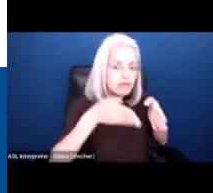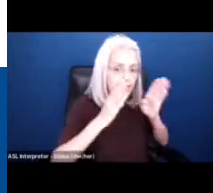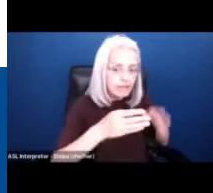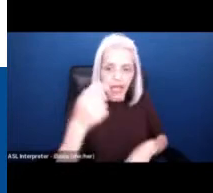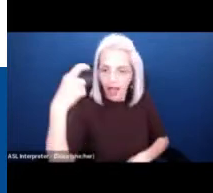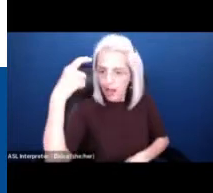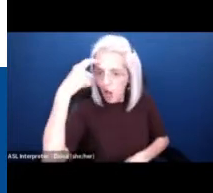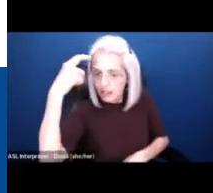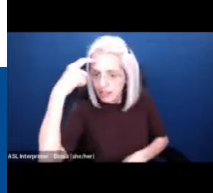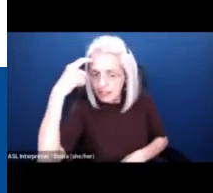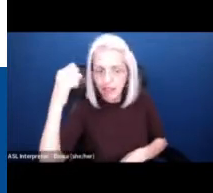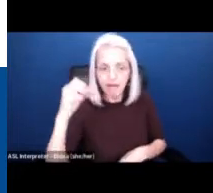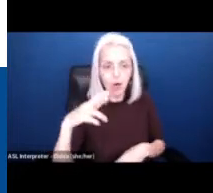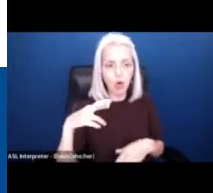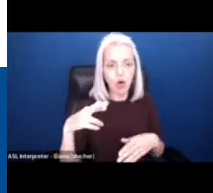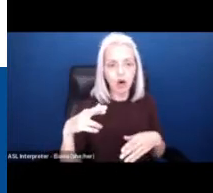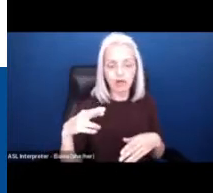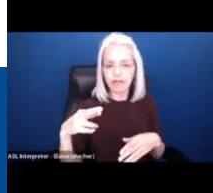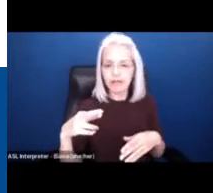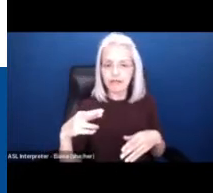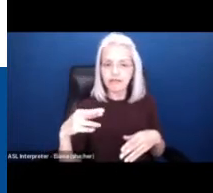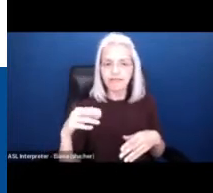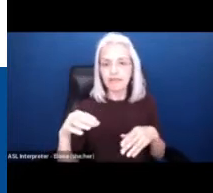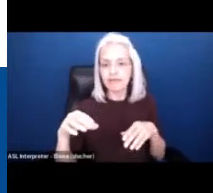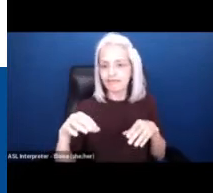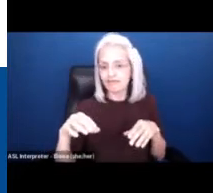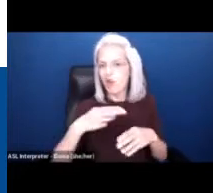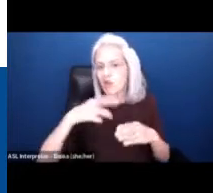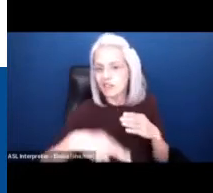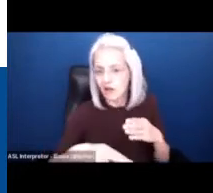brain injury. And I'll say here, it can't be emphasized enough.